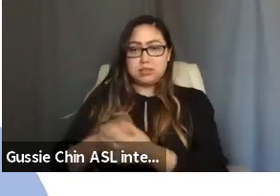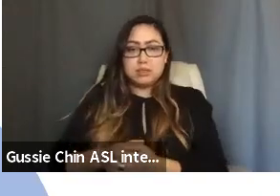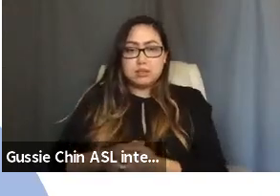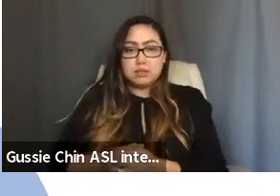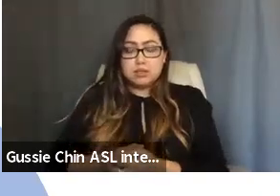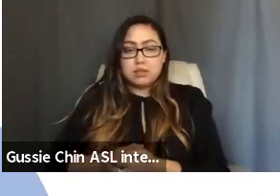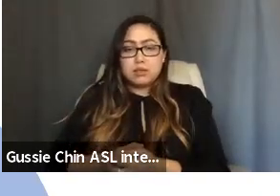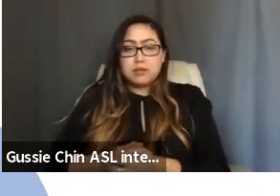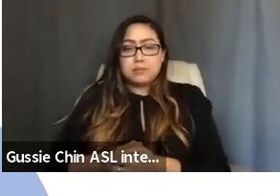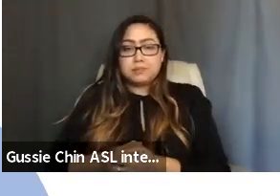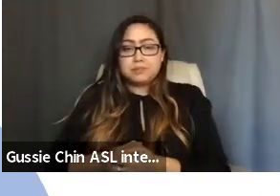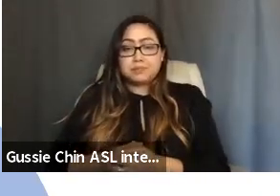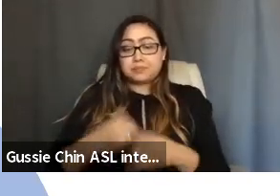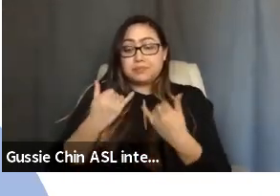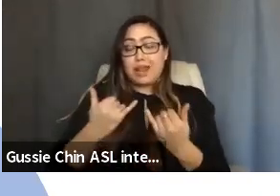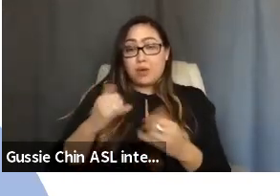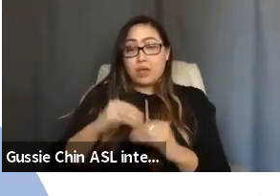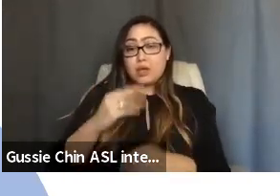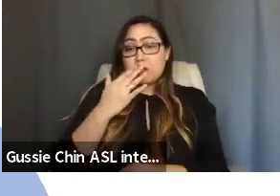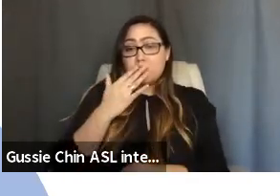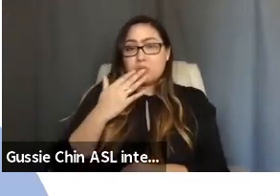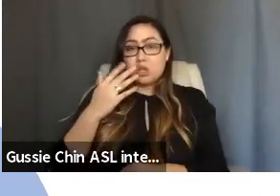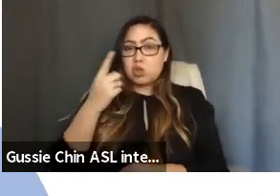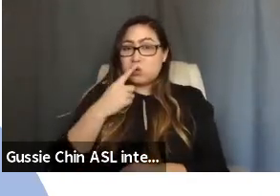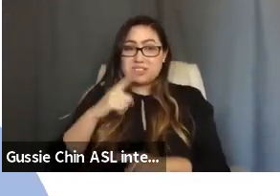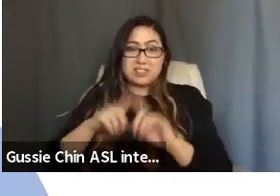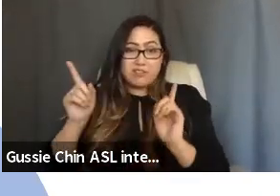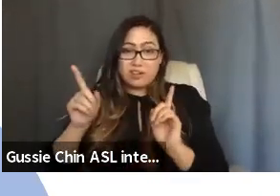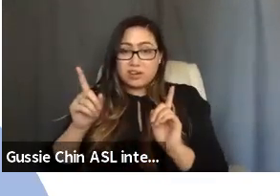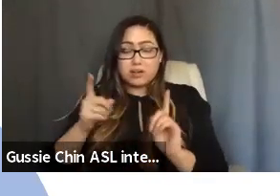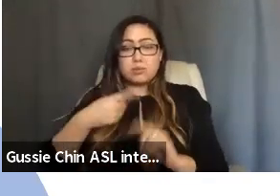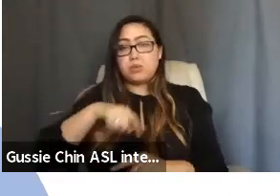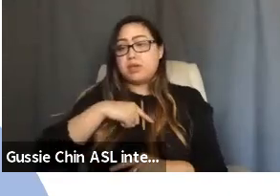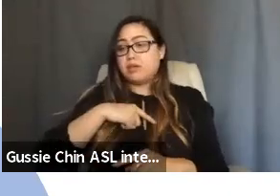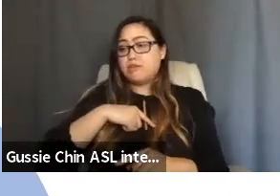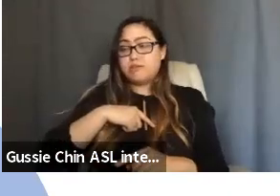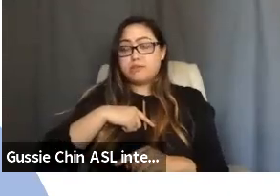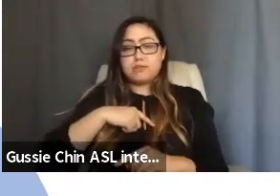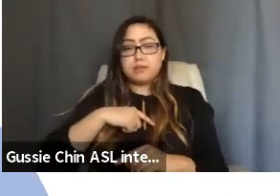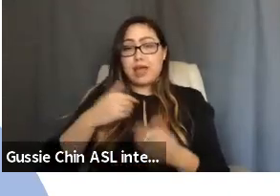6 now in Colorado, it looks completely different. We have incorporated a homeless task force. We're